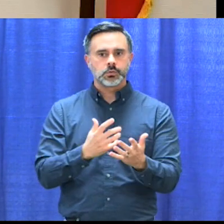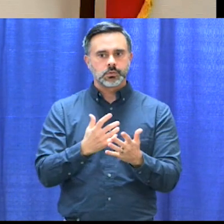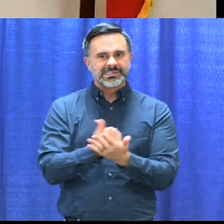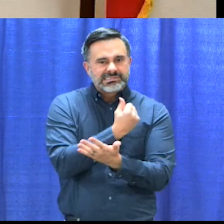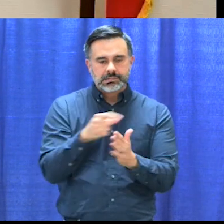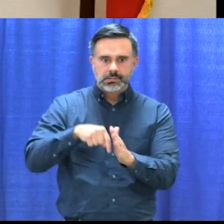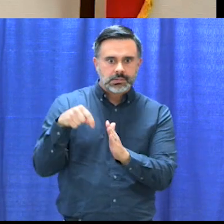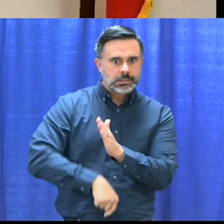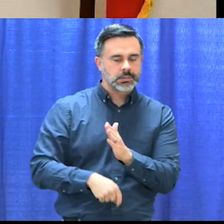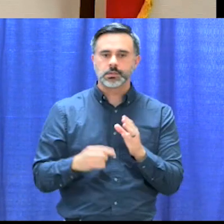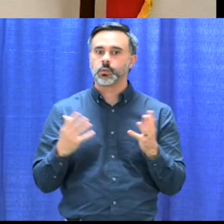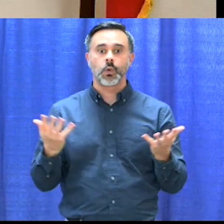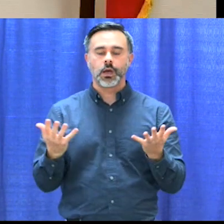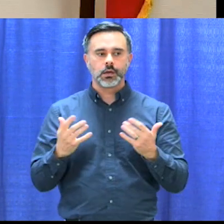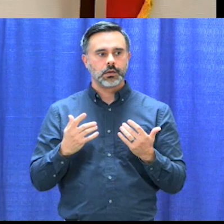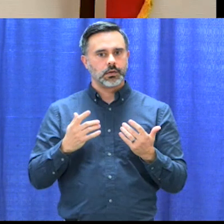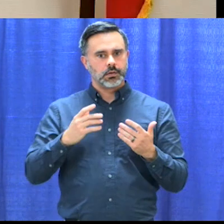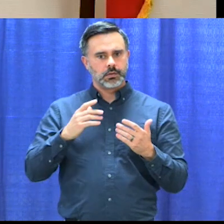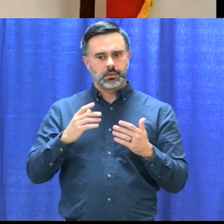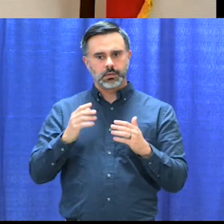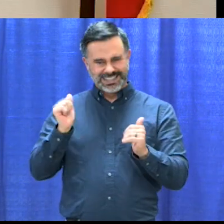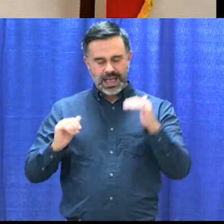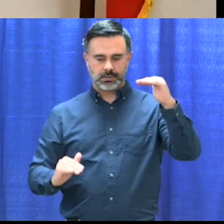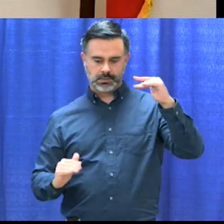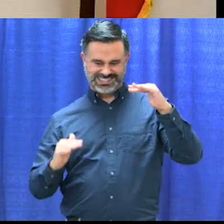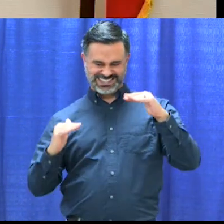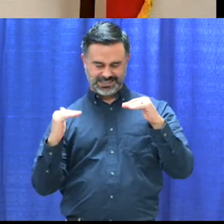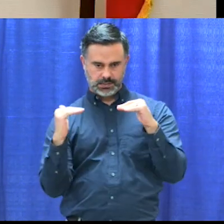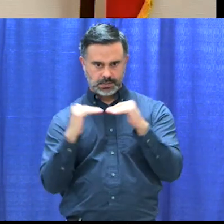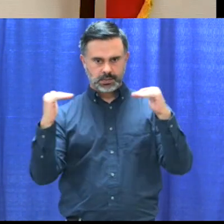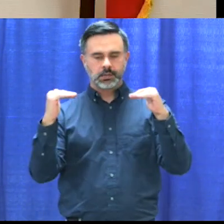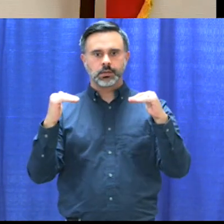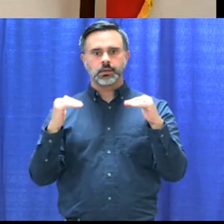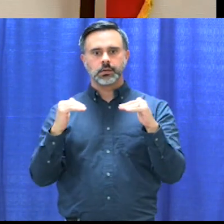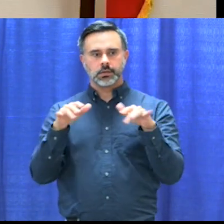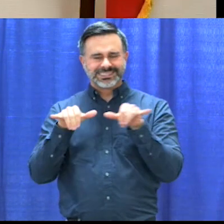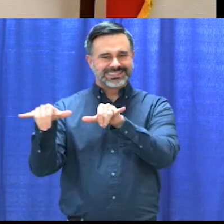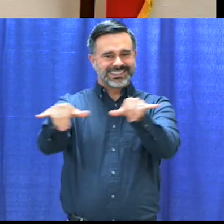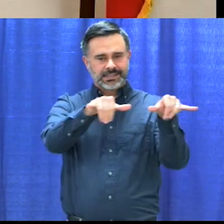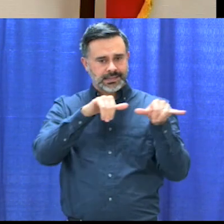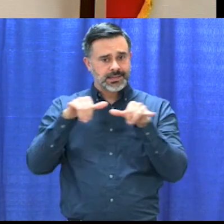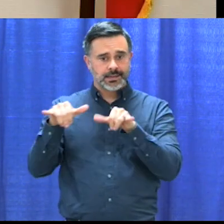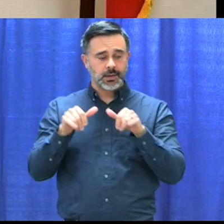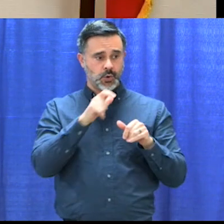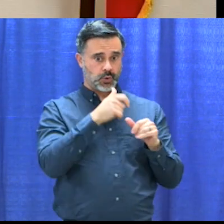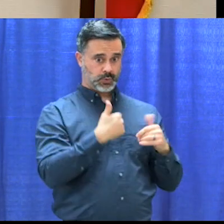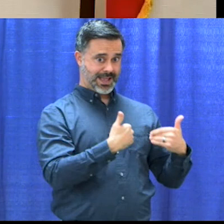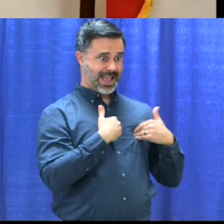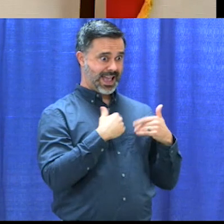To say that once and for all we will close this digital divide that has separated our students between those who have and those who do not.